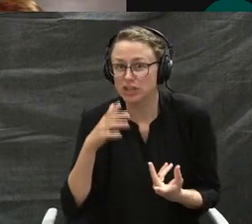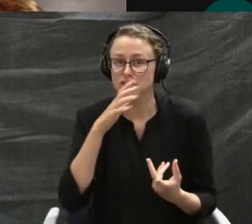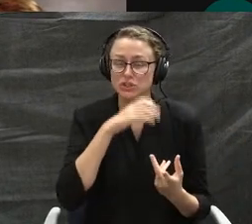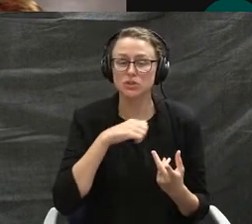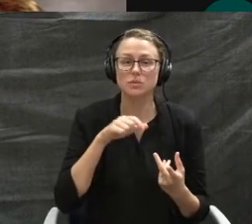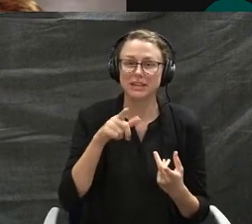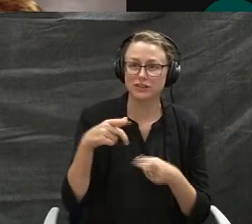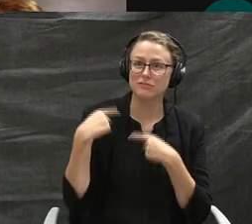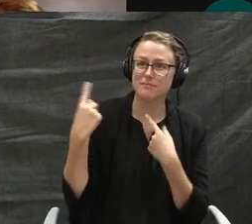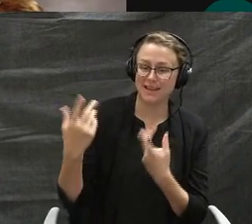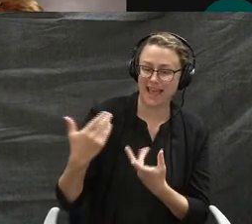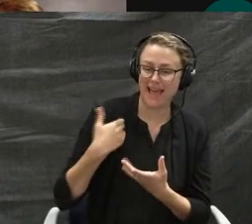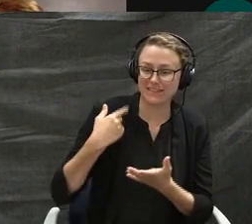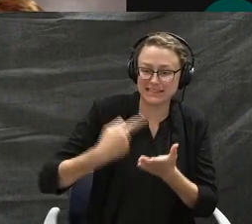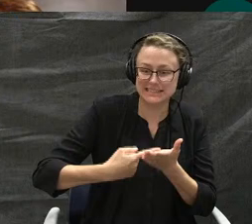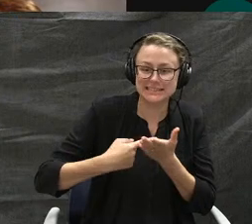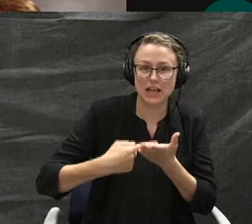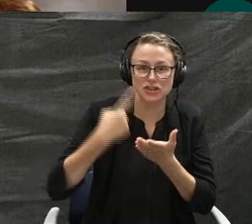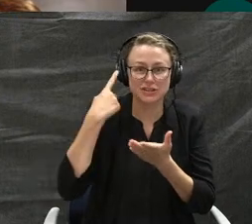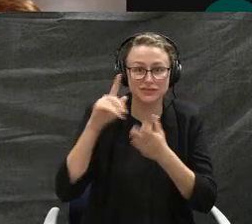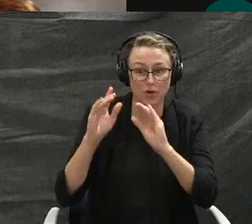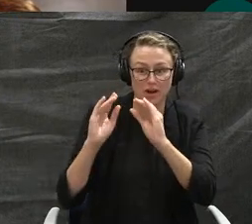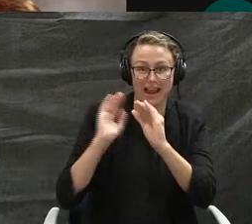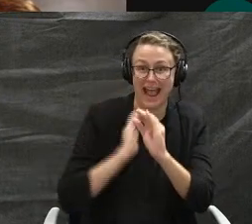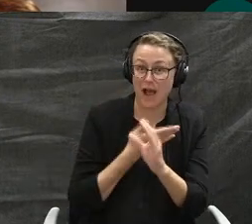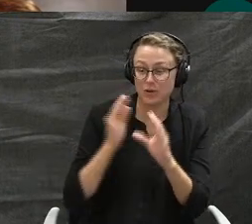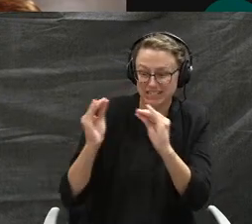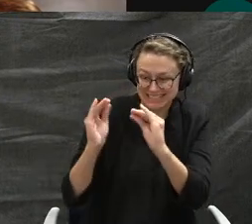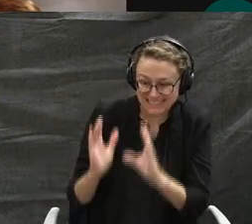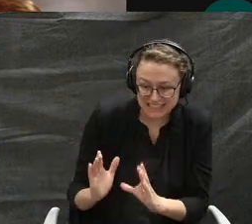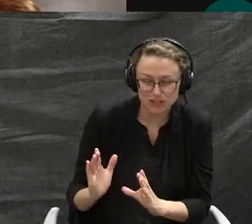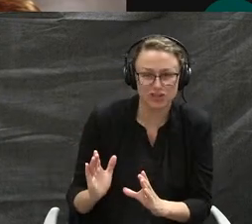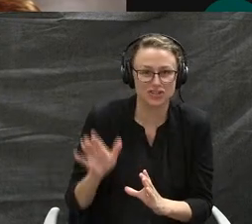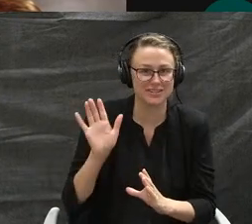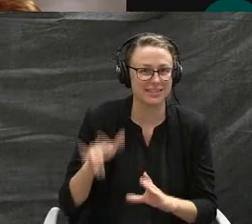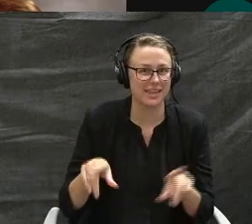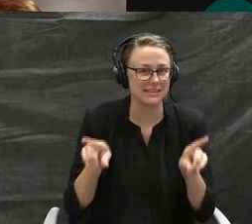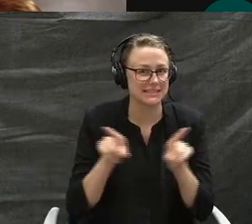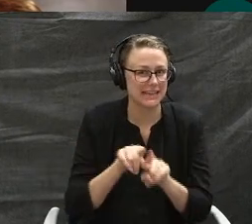feel for, uh, our teachers. In the same vein, what kind of